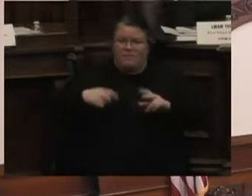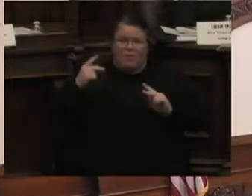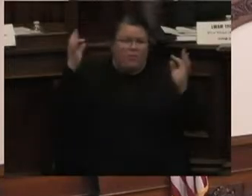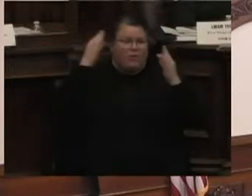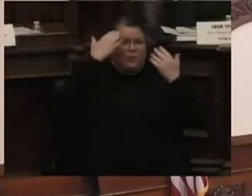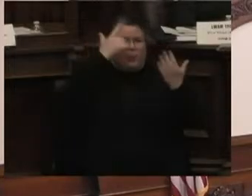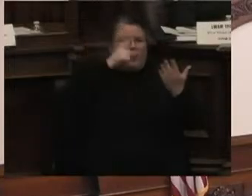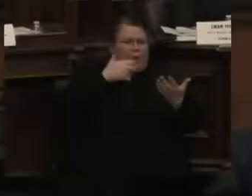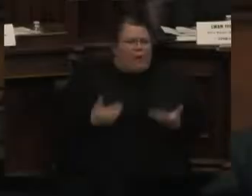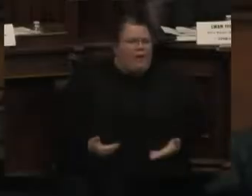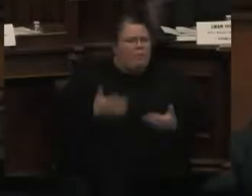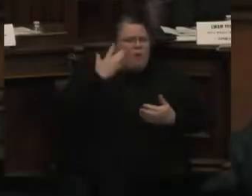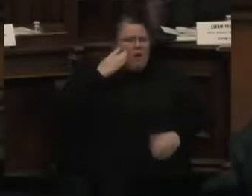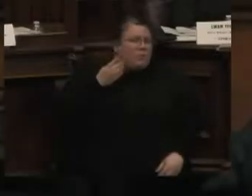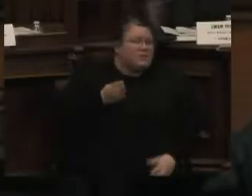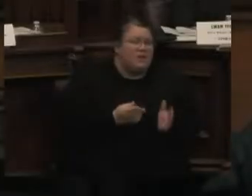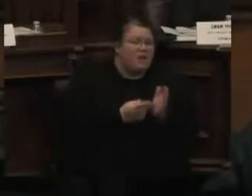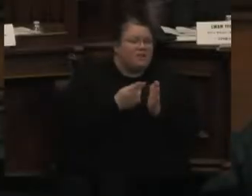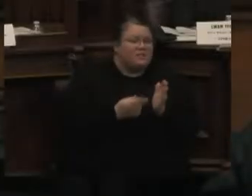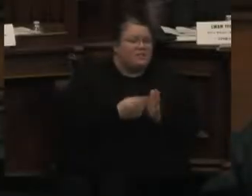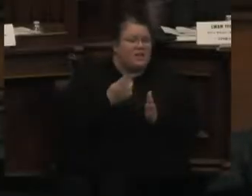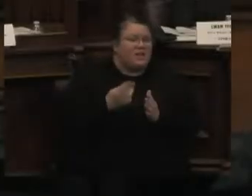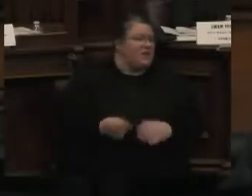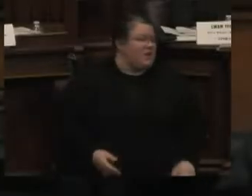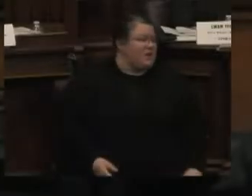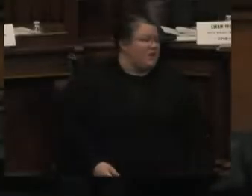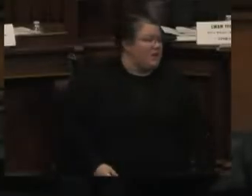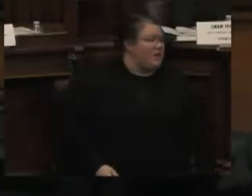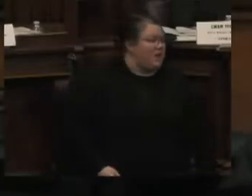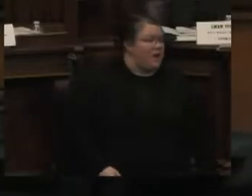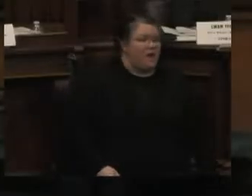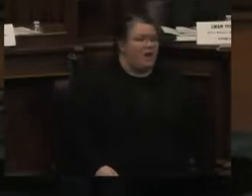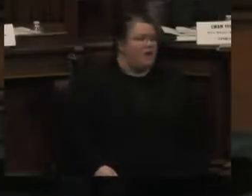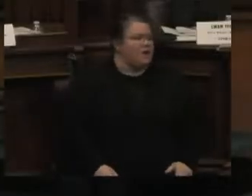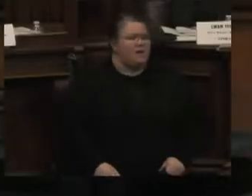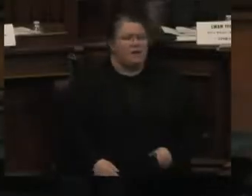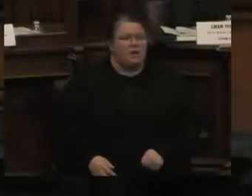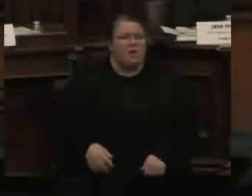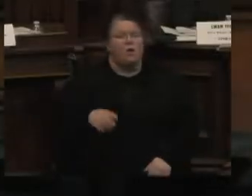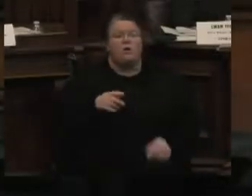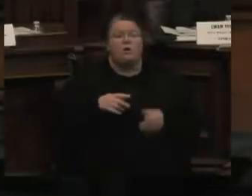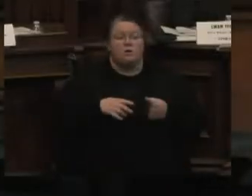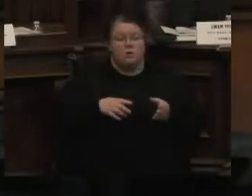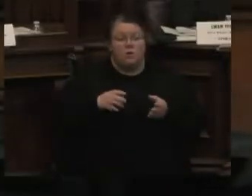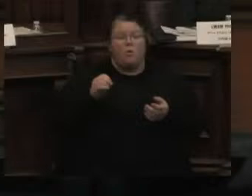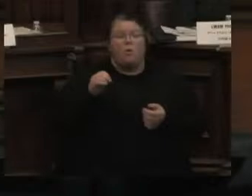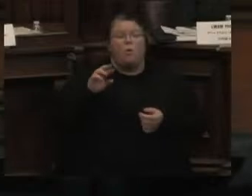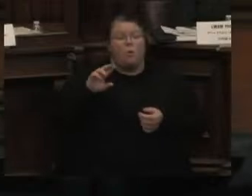several times because they didn't know who I was or why I